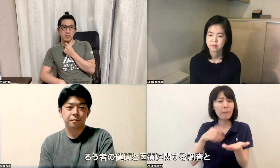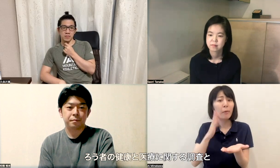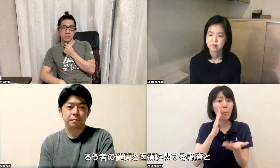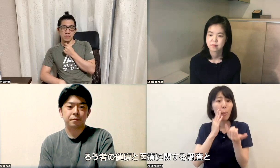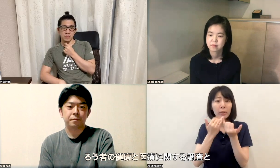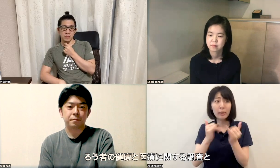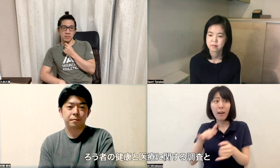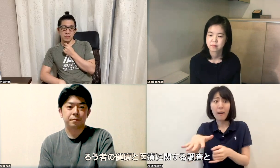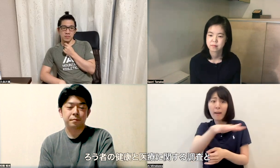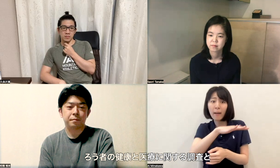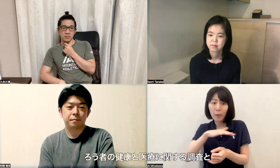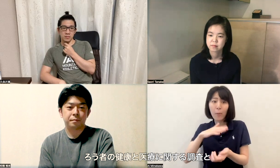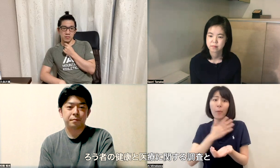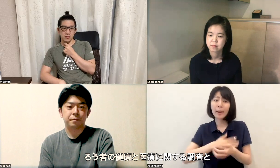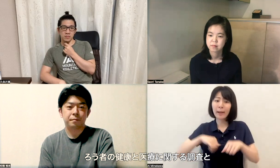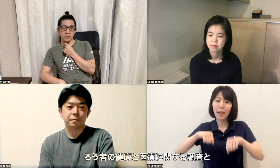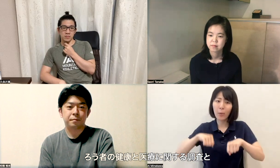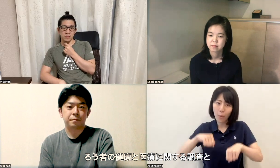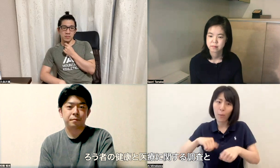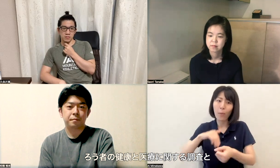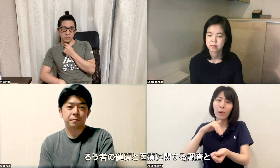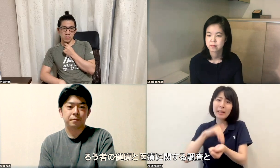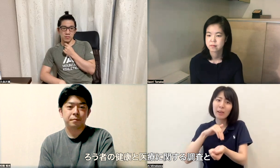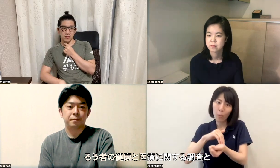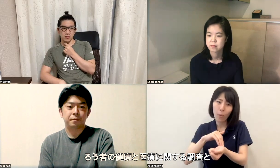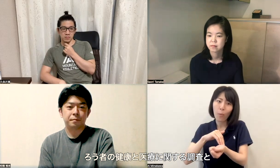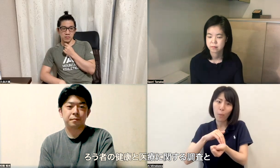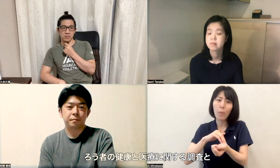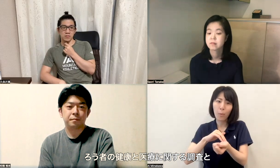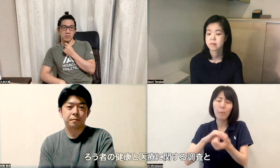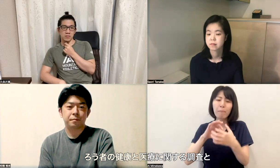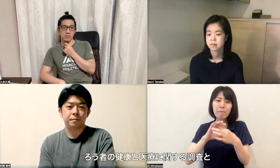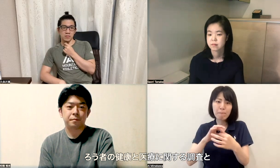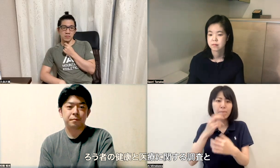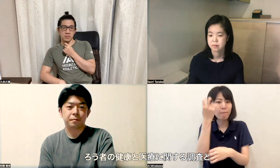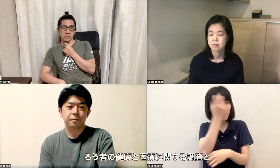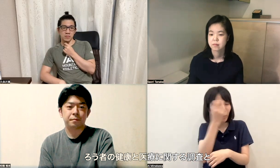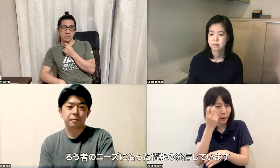I'm researching on the health and medical care for deaf, and